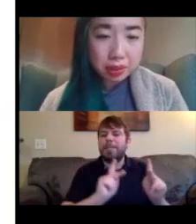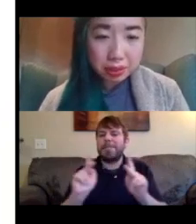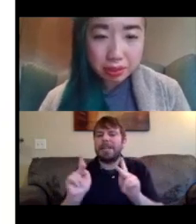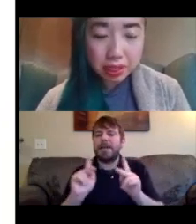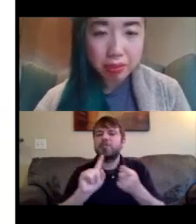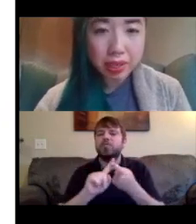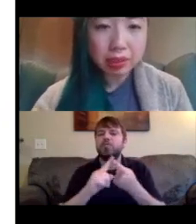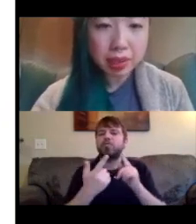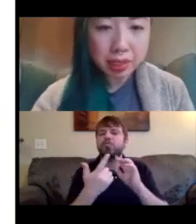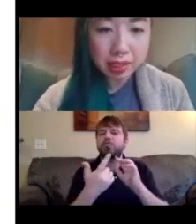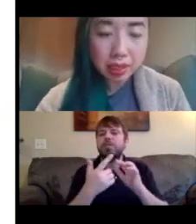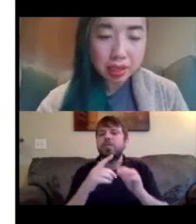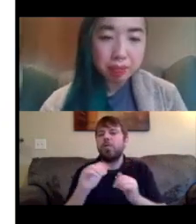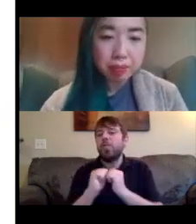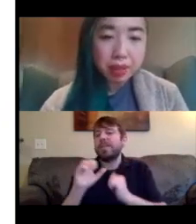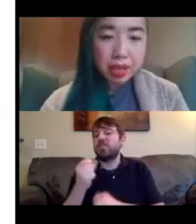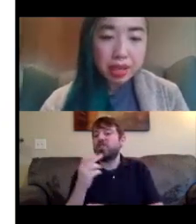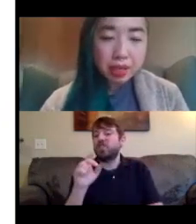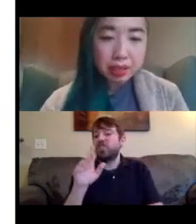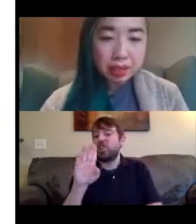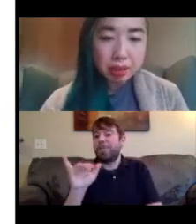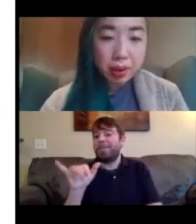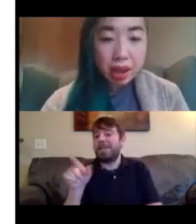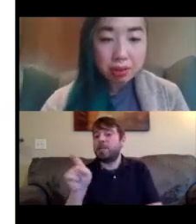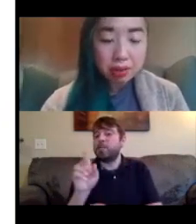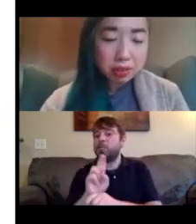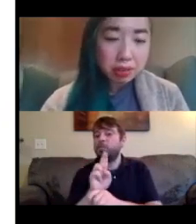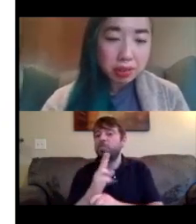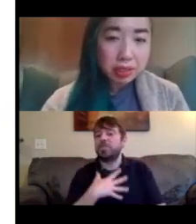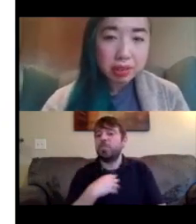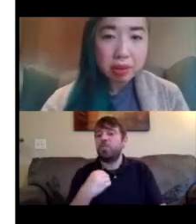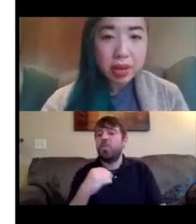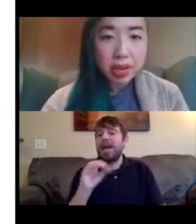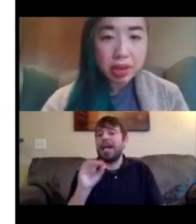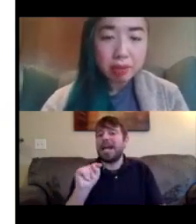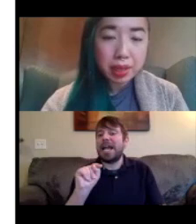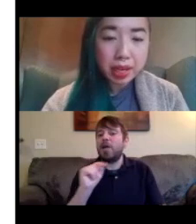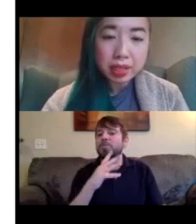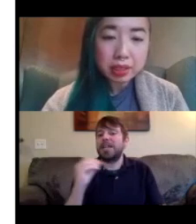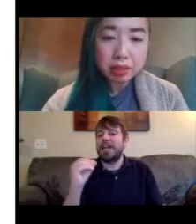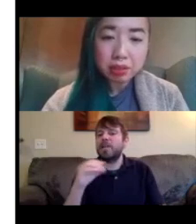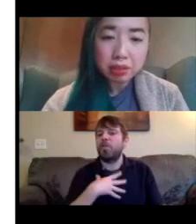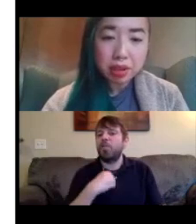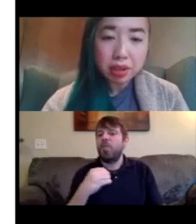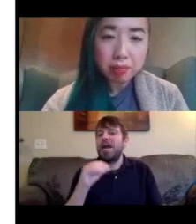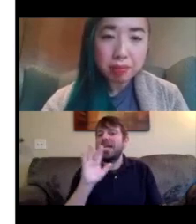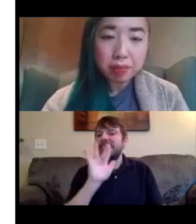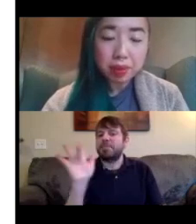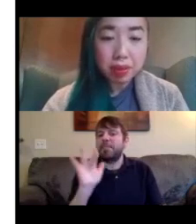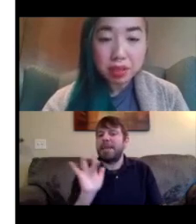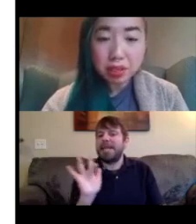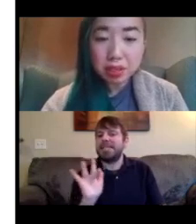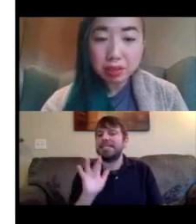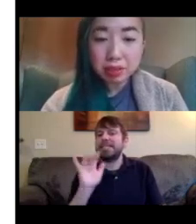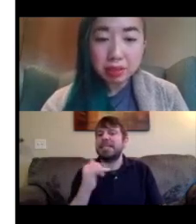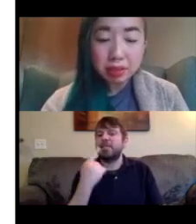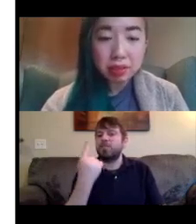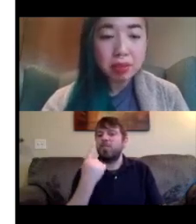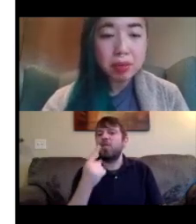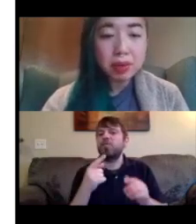using white space and white out was a way of applying a certain erasure. So if you were to